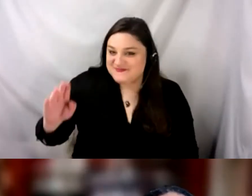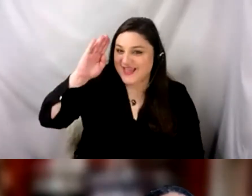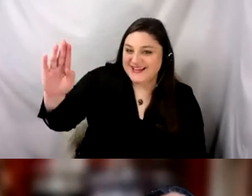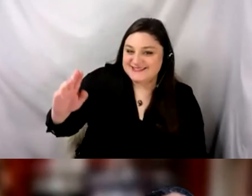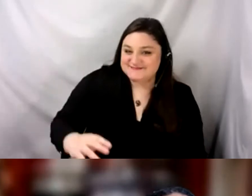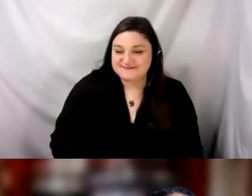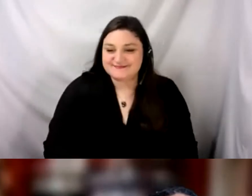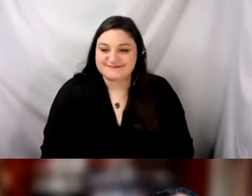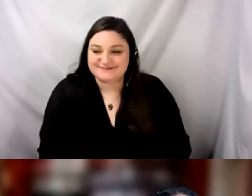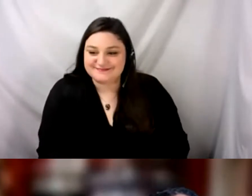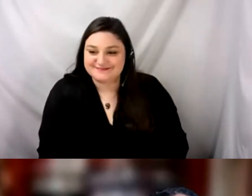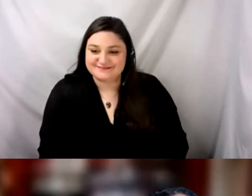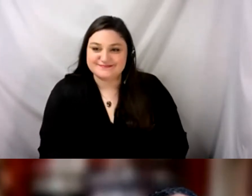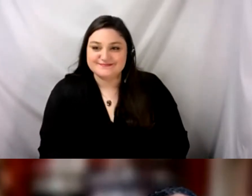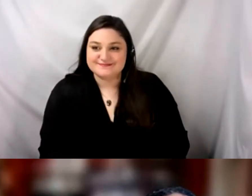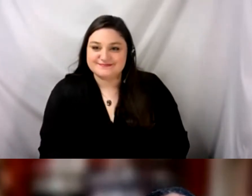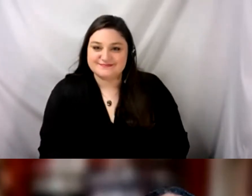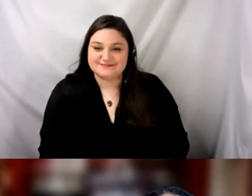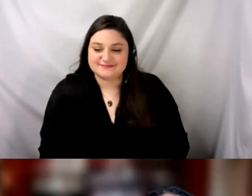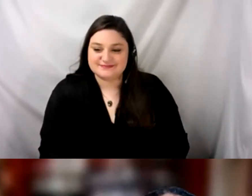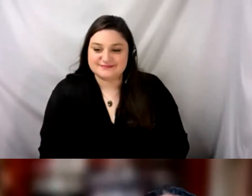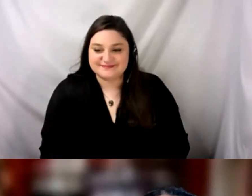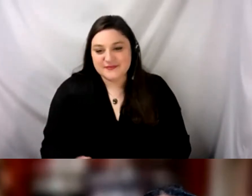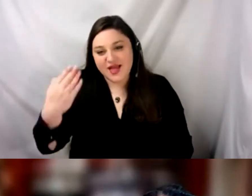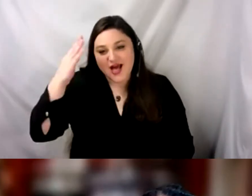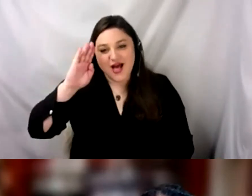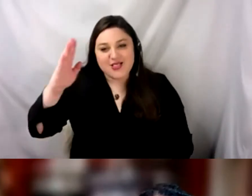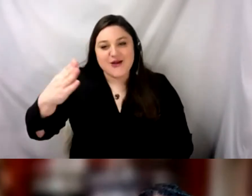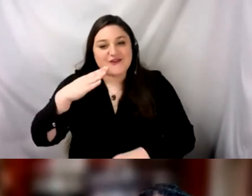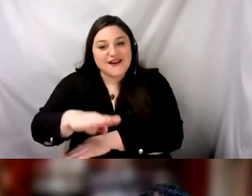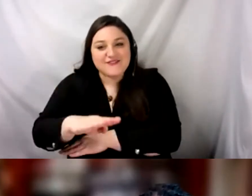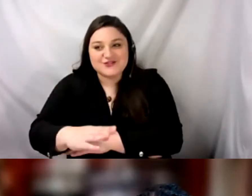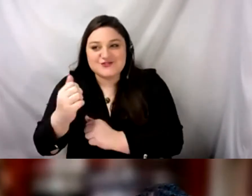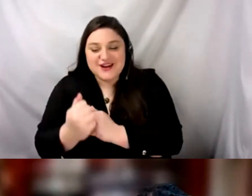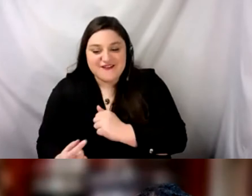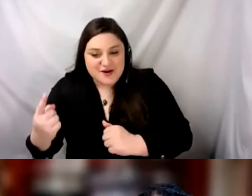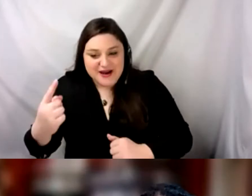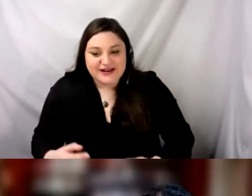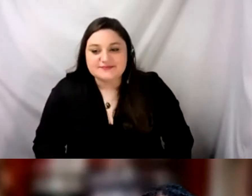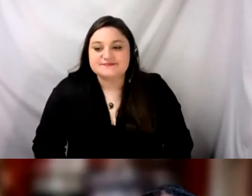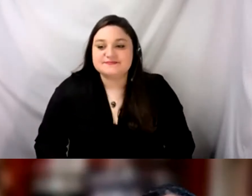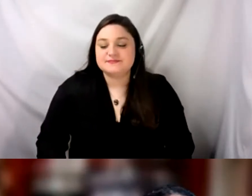everyone. I am actually at my storage right now. I am so